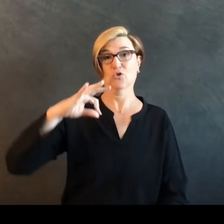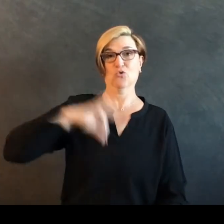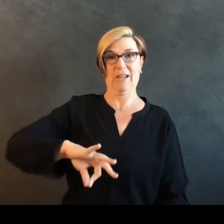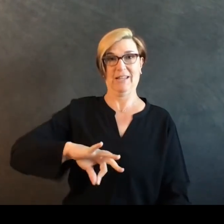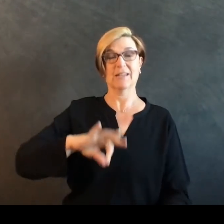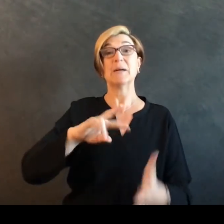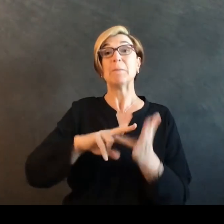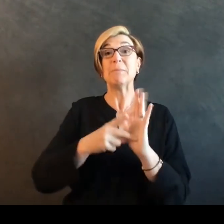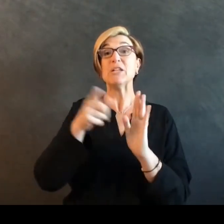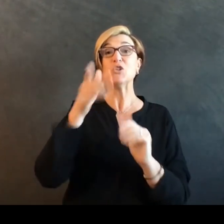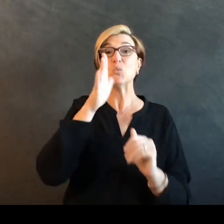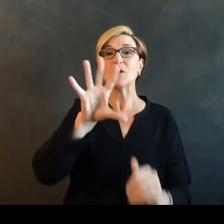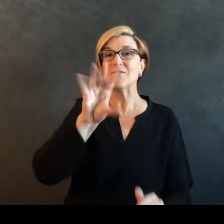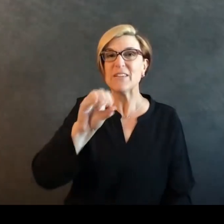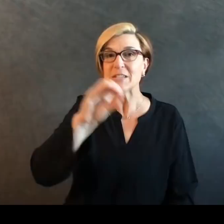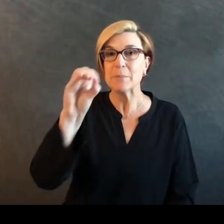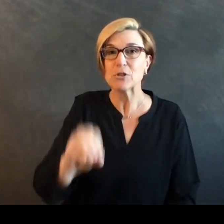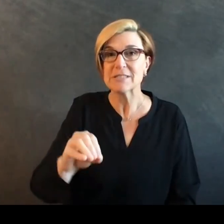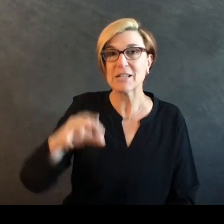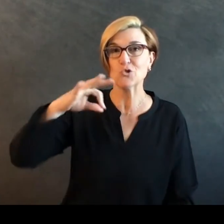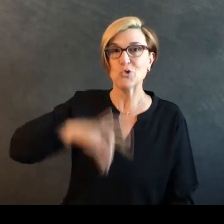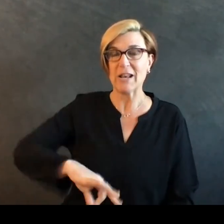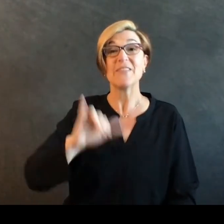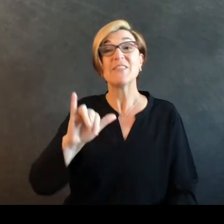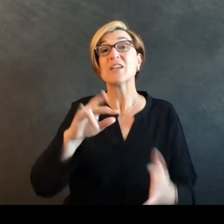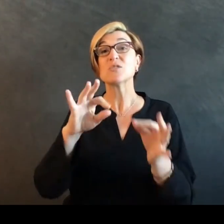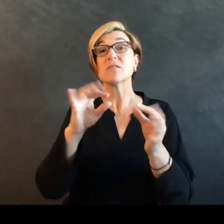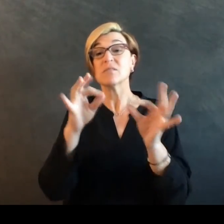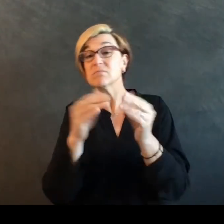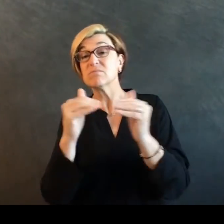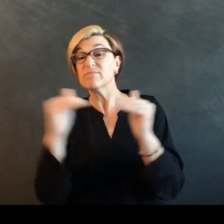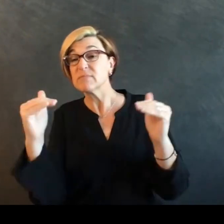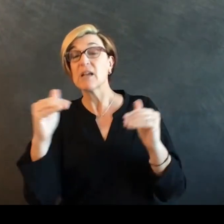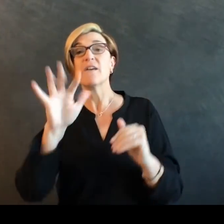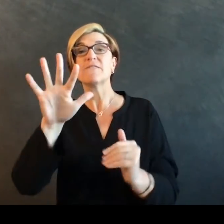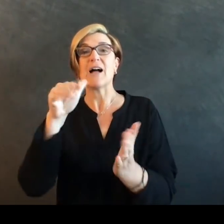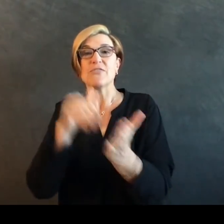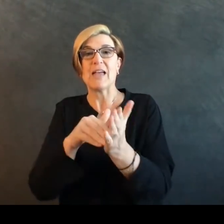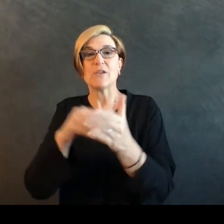that's $5,000 per person and for everyone who's kept someone you can